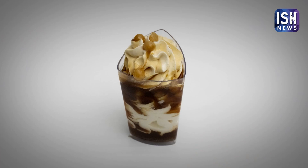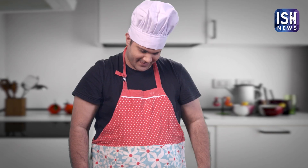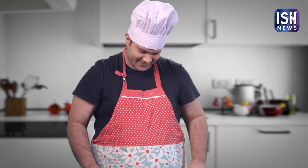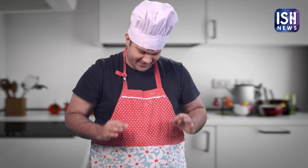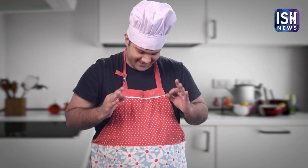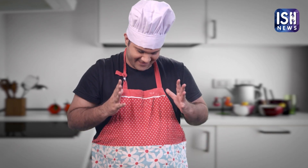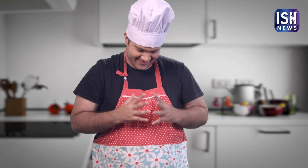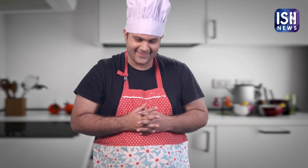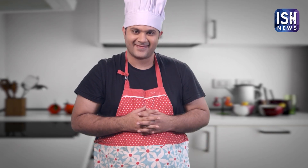Perfect